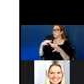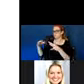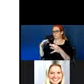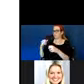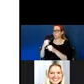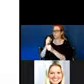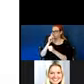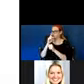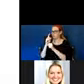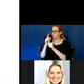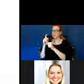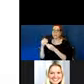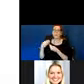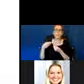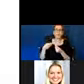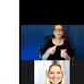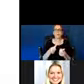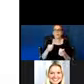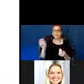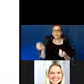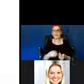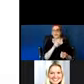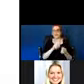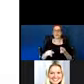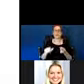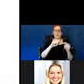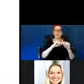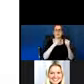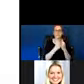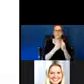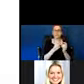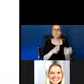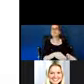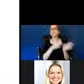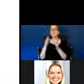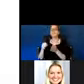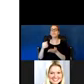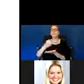We also have a social worker who provides intensive case management services